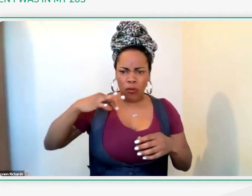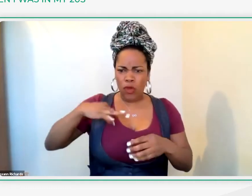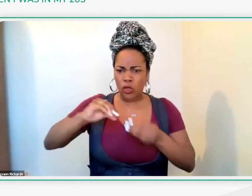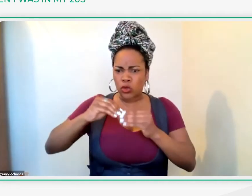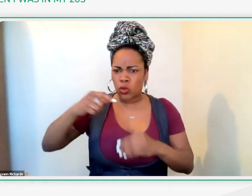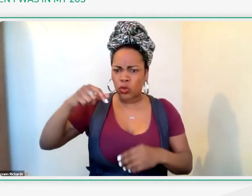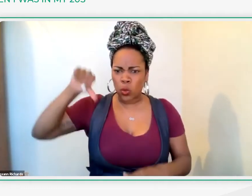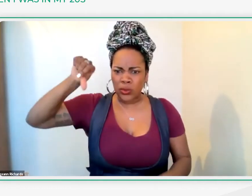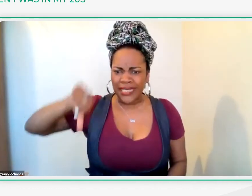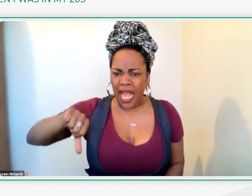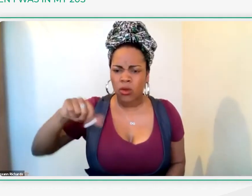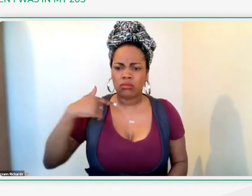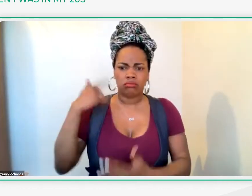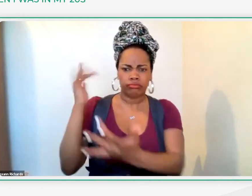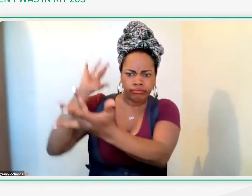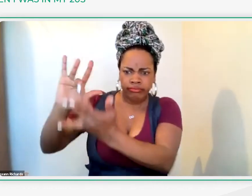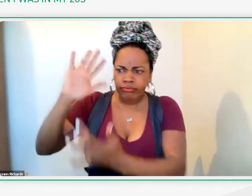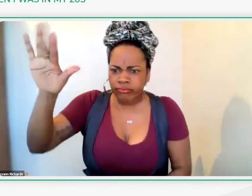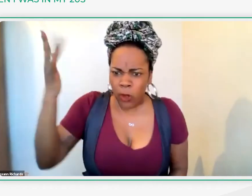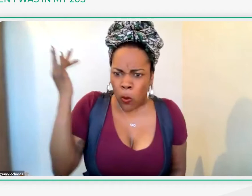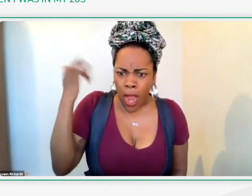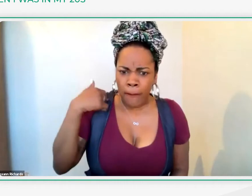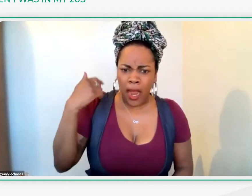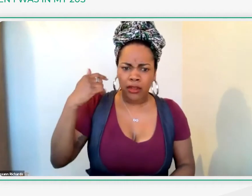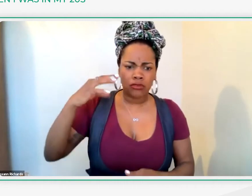I was freaking out. Like, “Why is our credit score going down?”